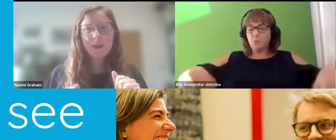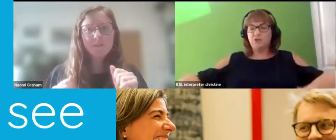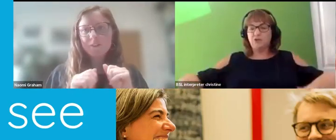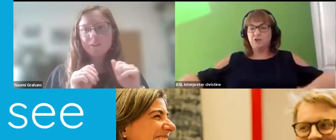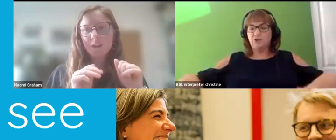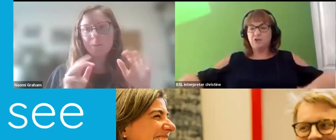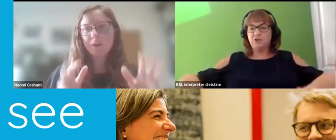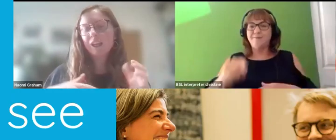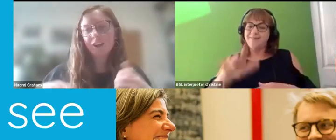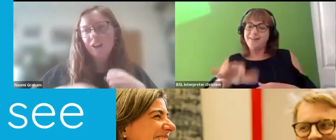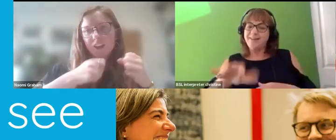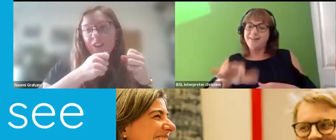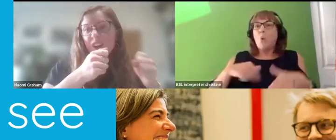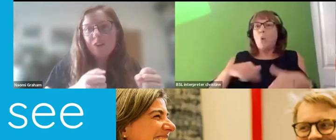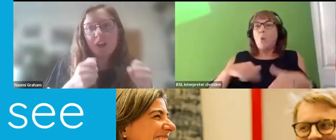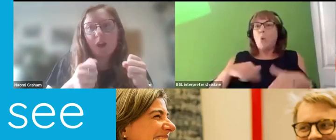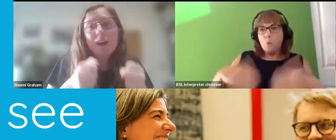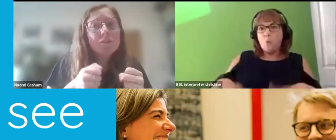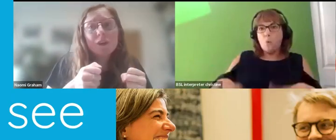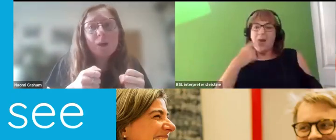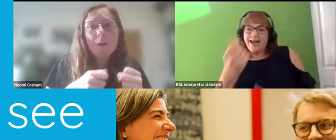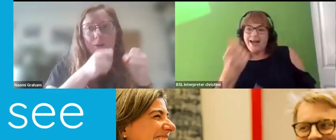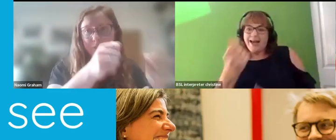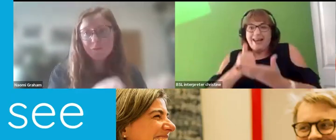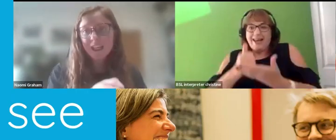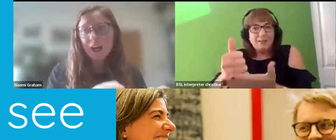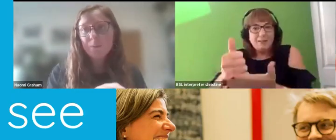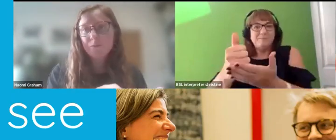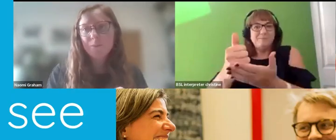this is going to be brilliant. Like I can, you know, have a real purpose and really help him